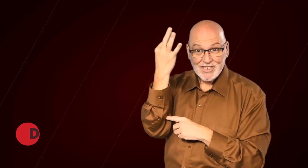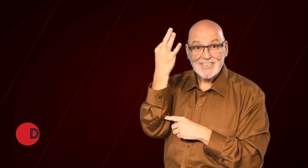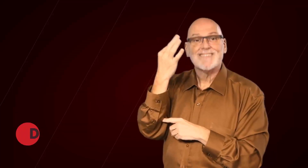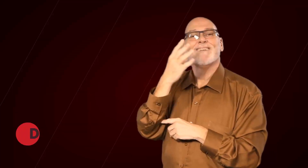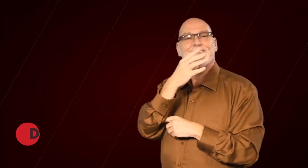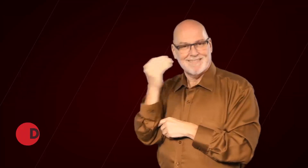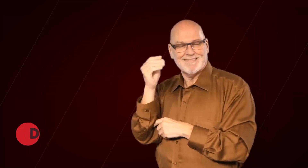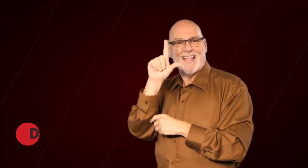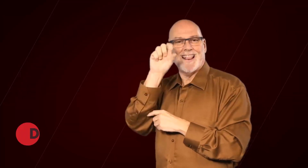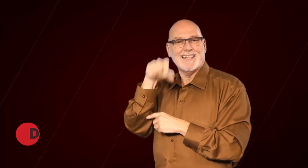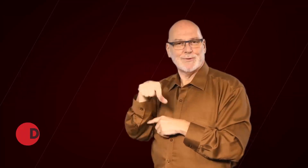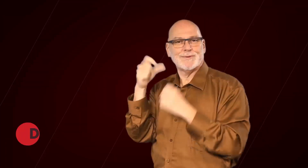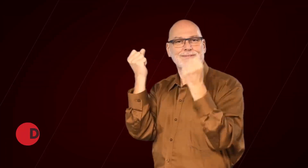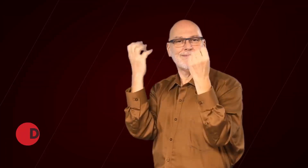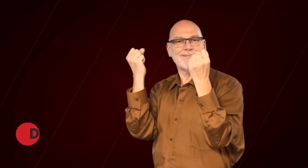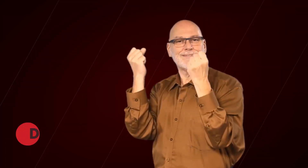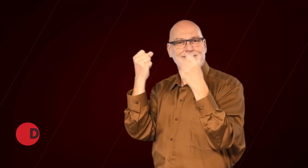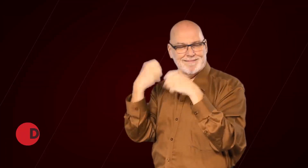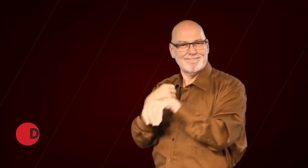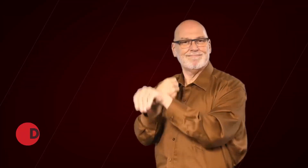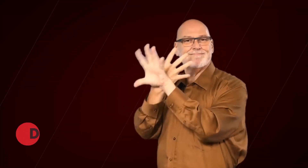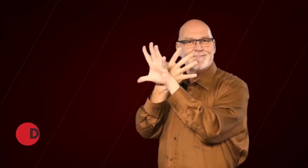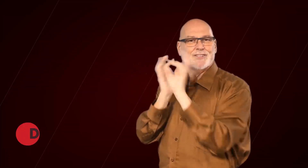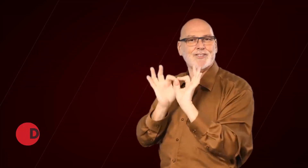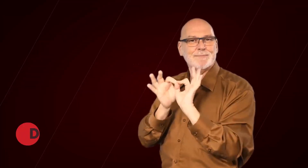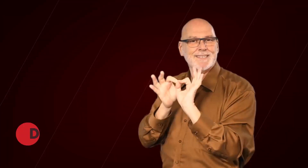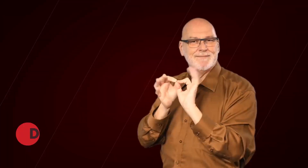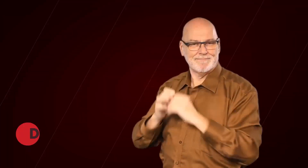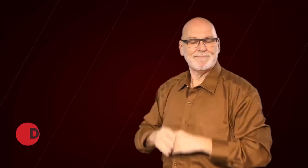and LSQ video interpreters.